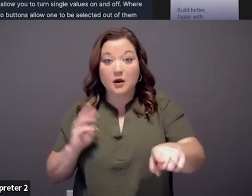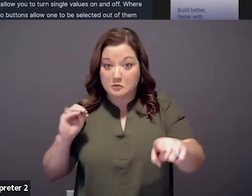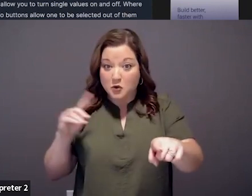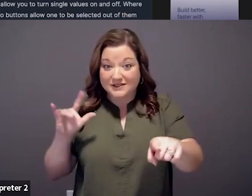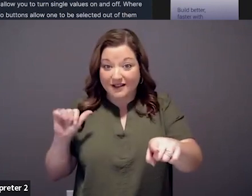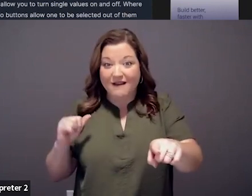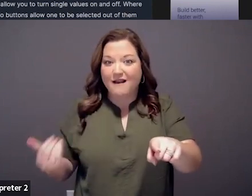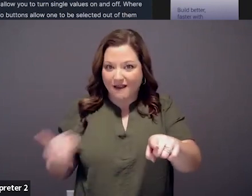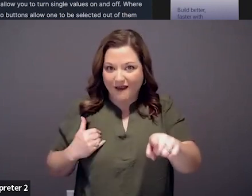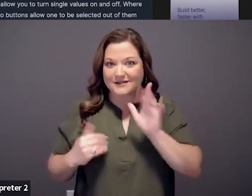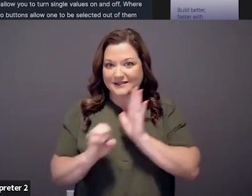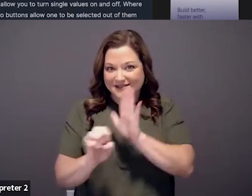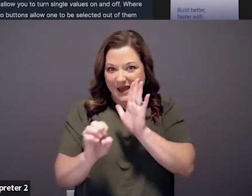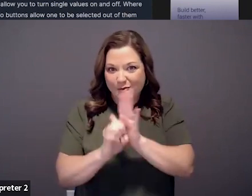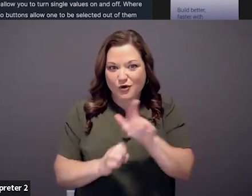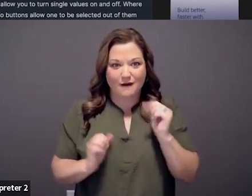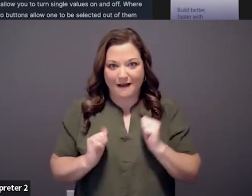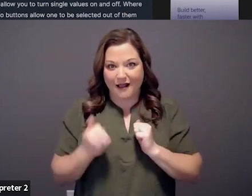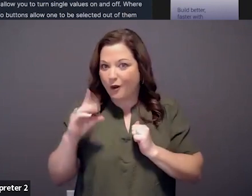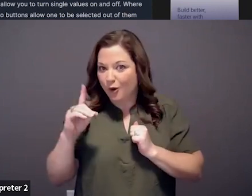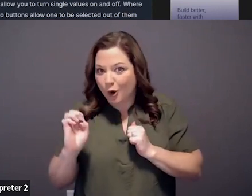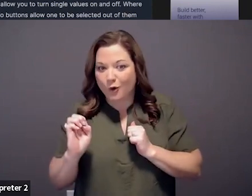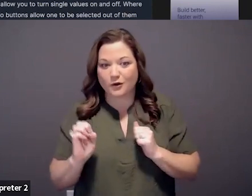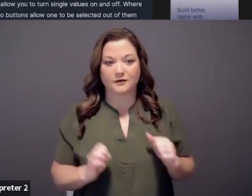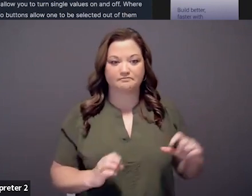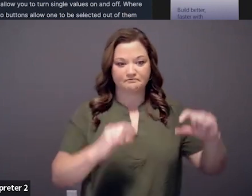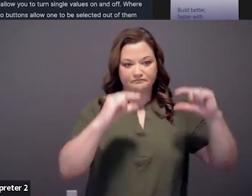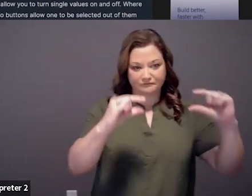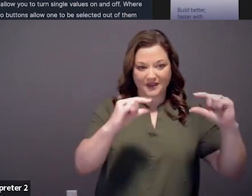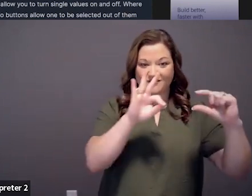this and it includes a field set to start, a legend which includes